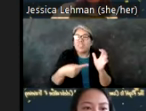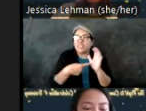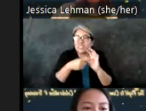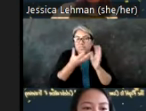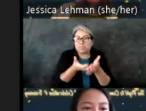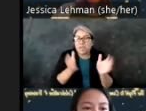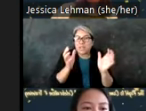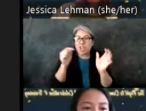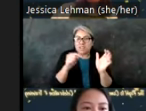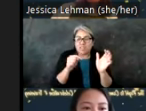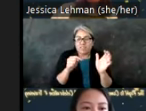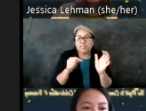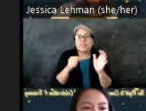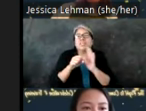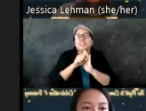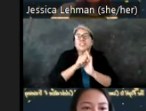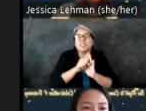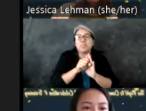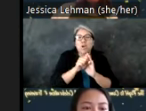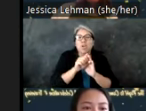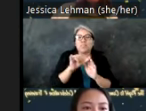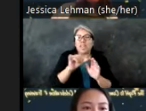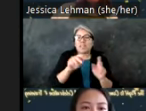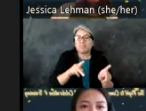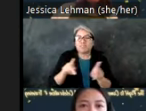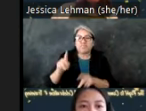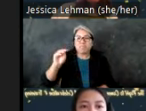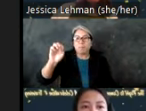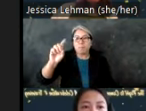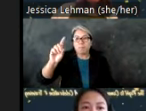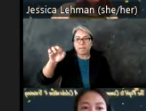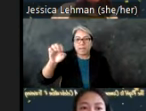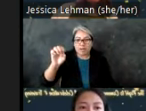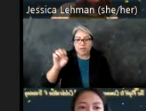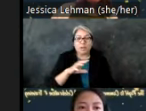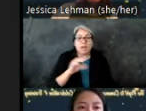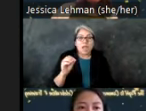. And a vicious man trying to hit the piñata that is full of